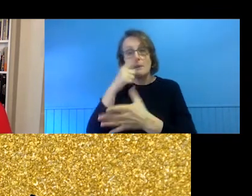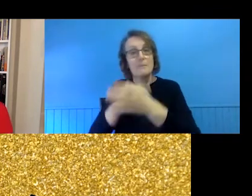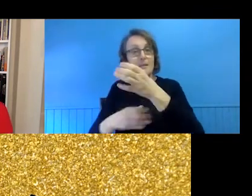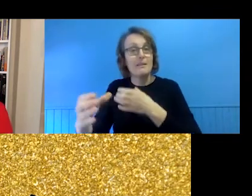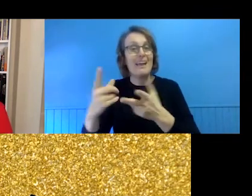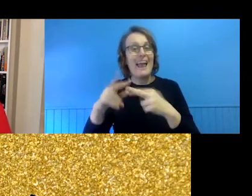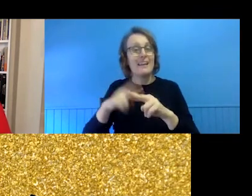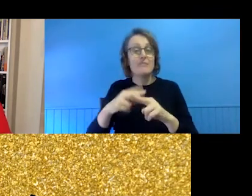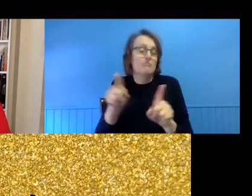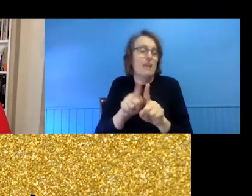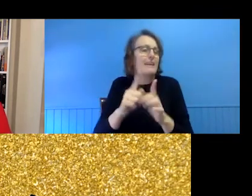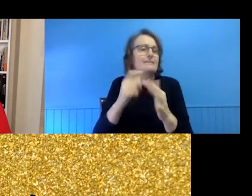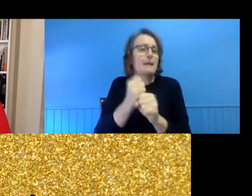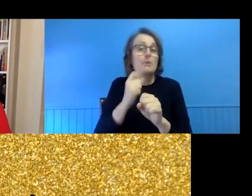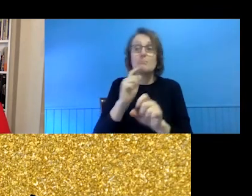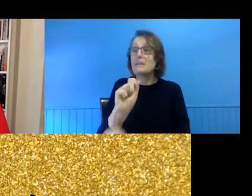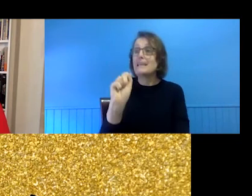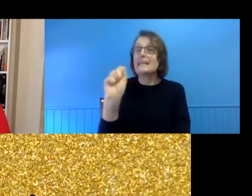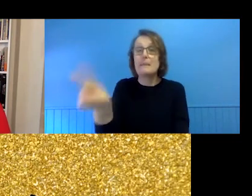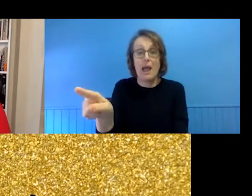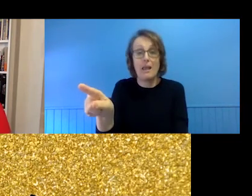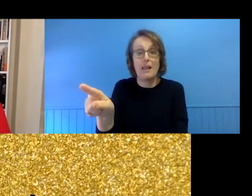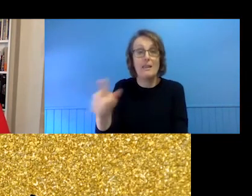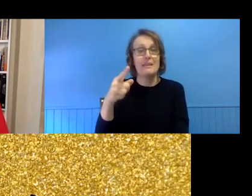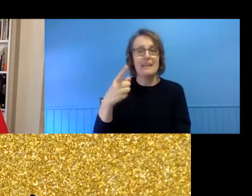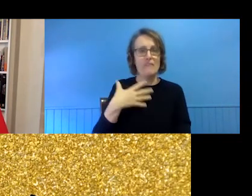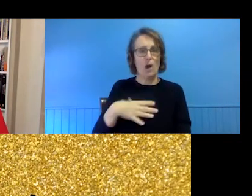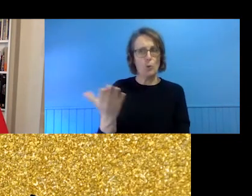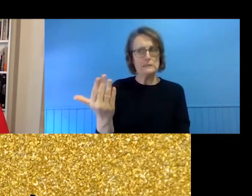emailing something to somebody and you want something from that person,